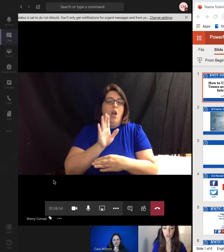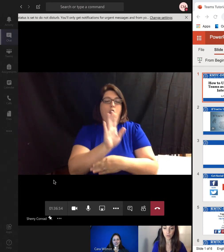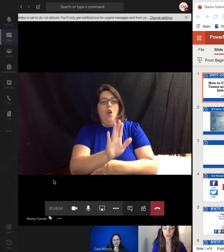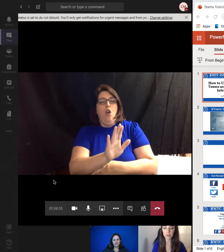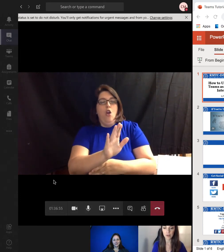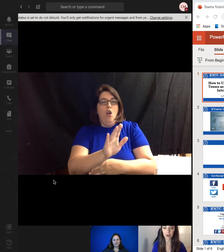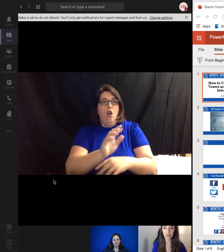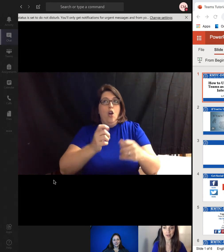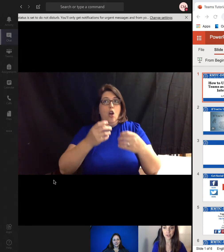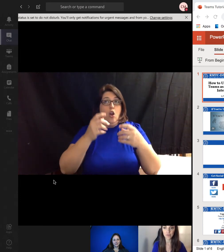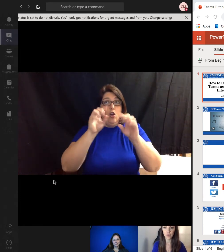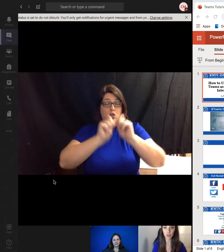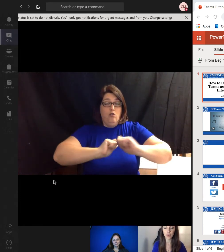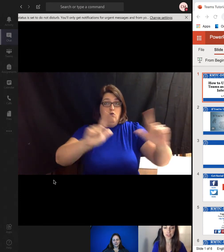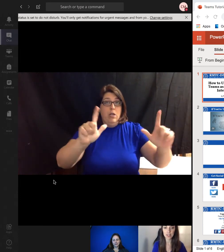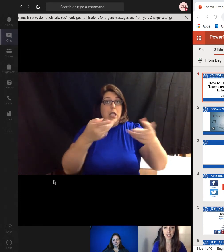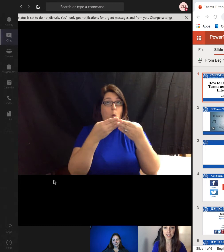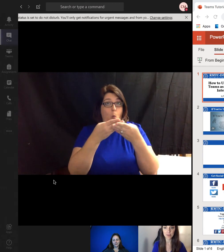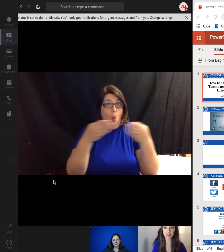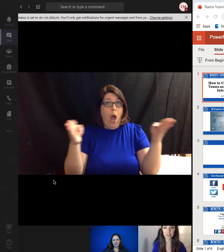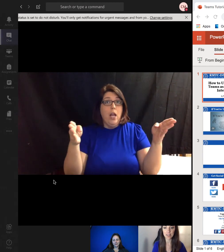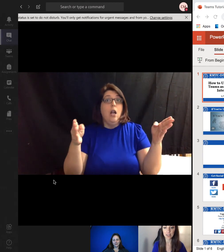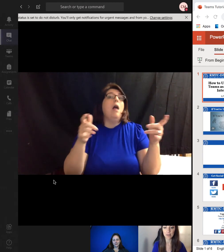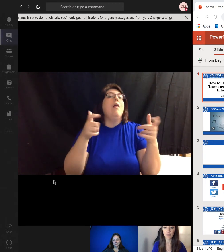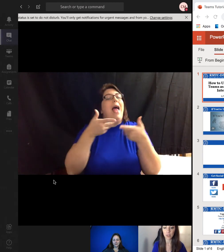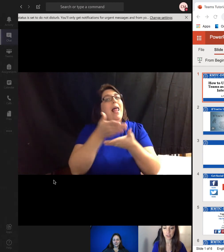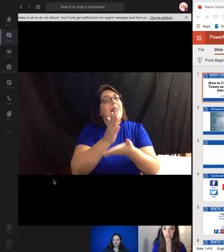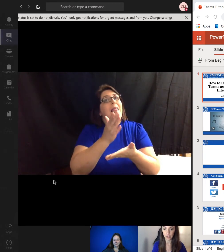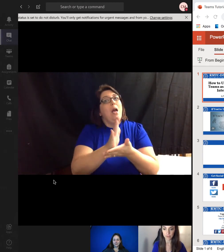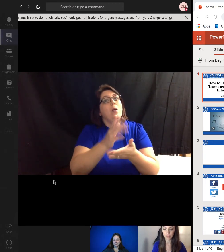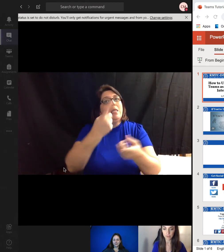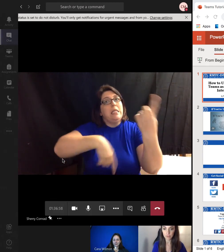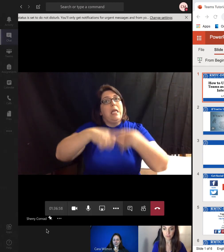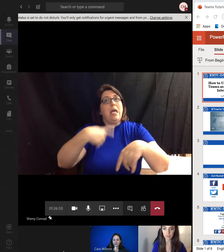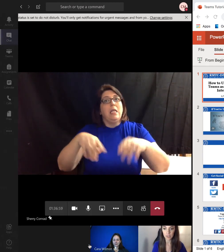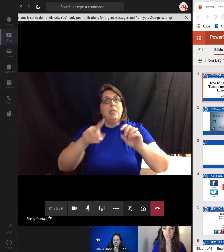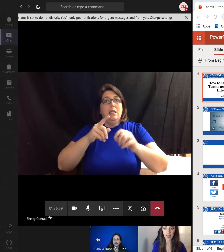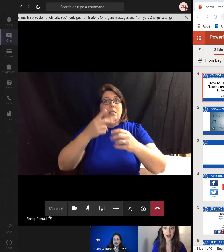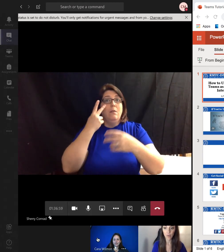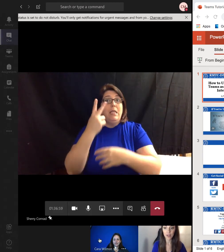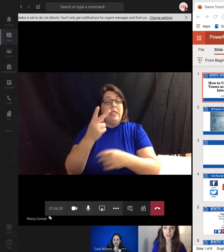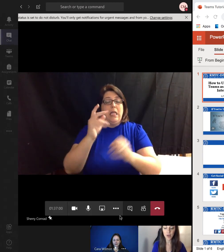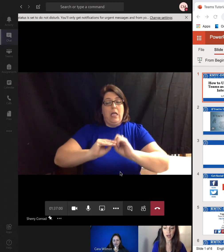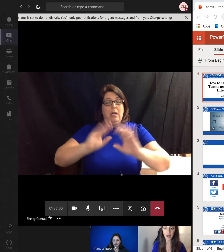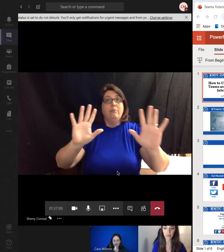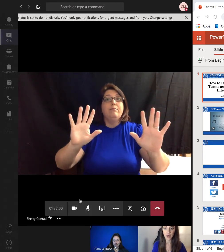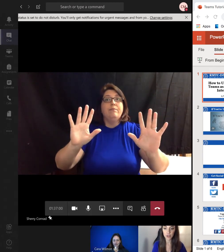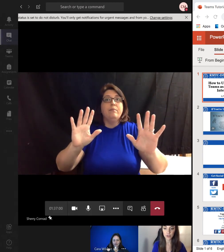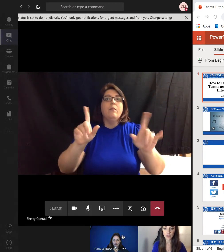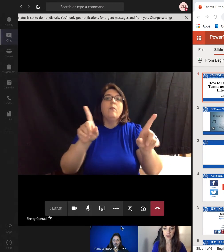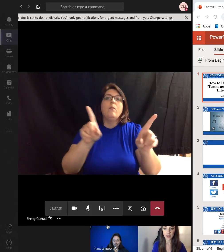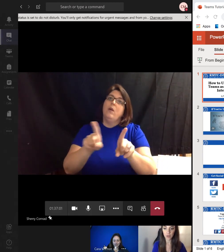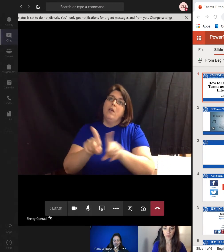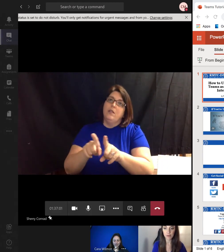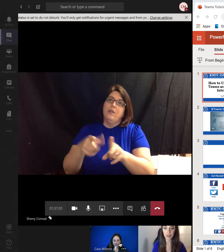which allows for the signs to be seen more clear. We also have our student Cara Wilmot.